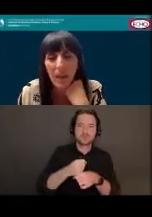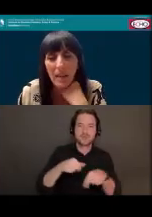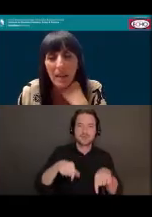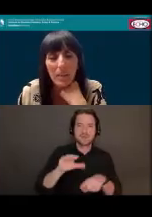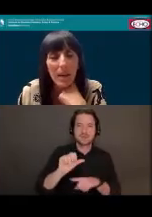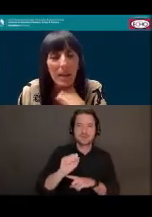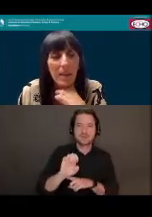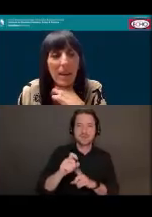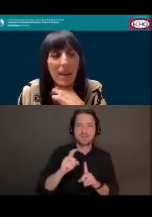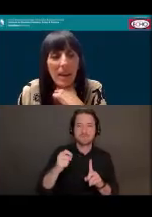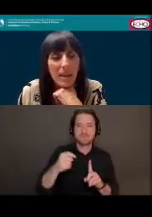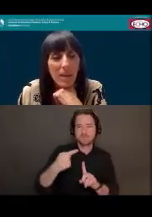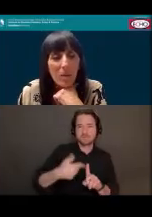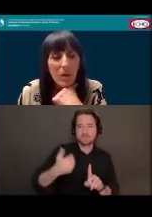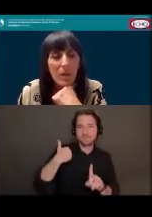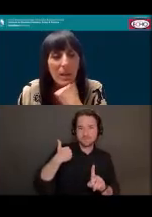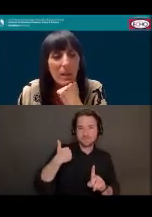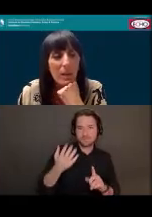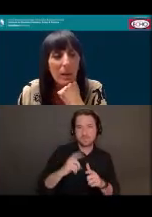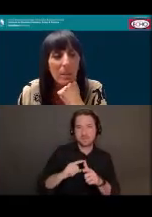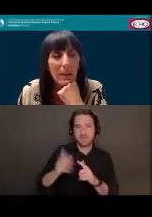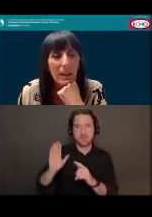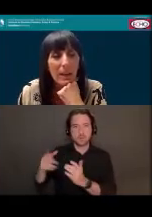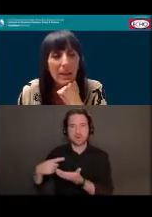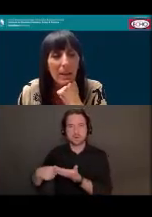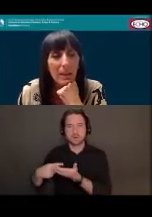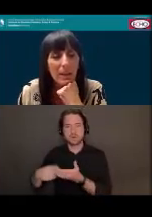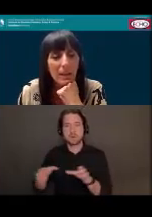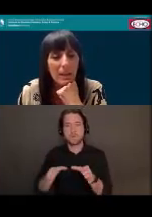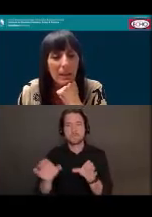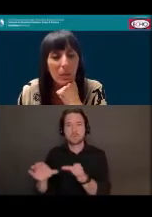last month, and then we'll go into our breakout sessions that